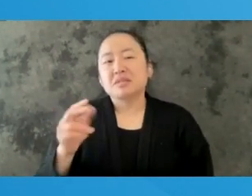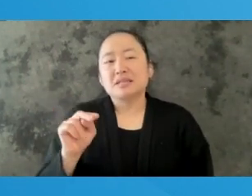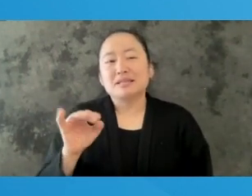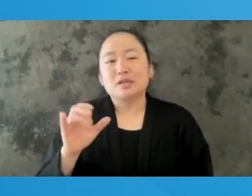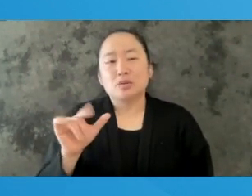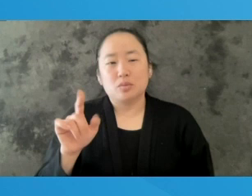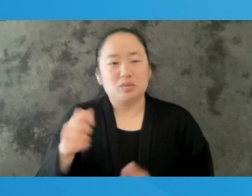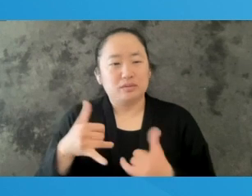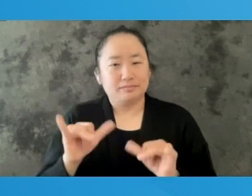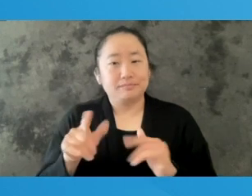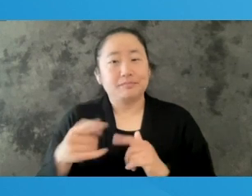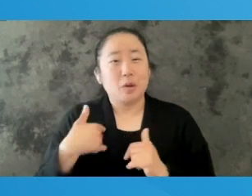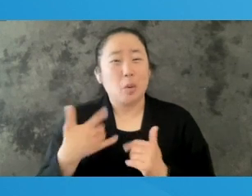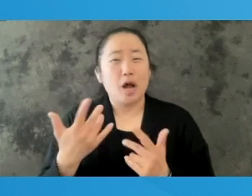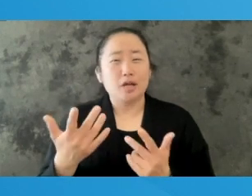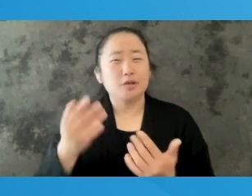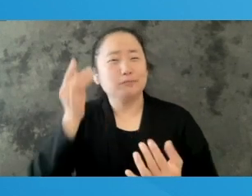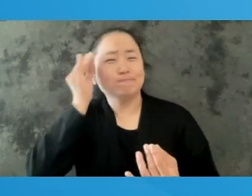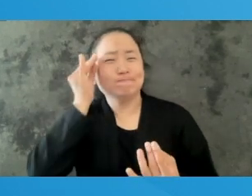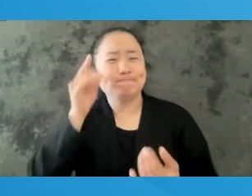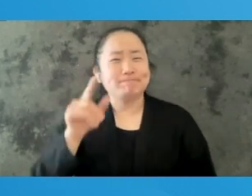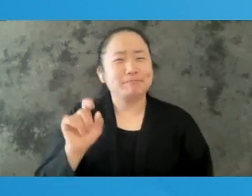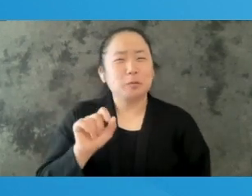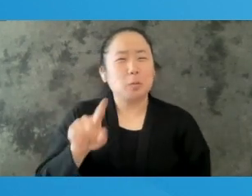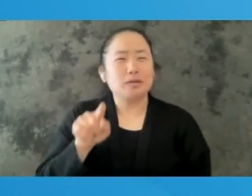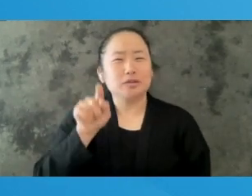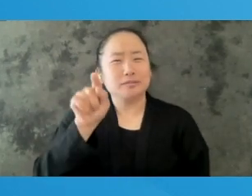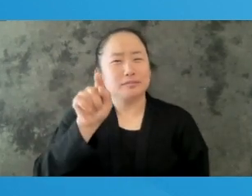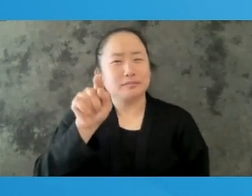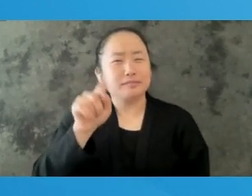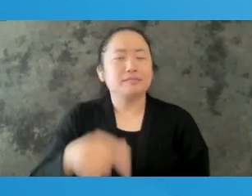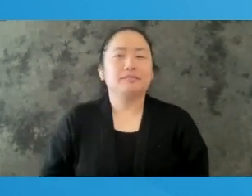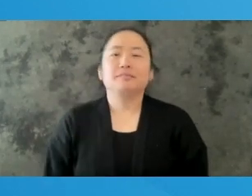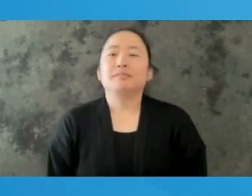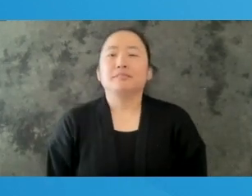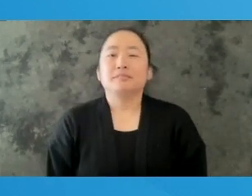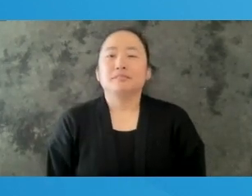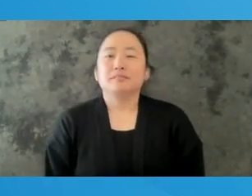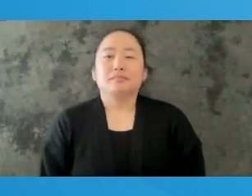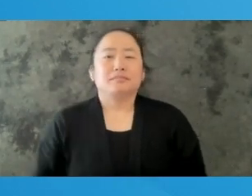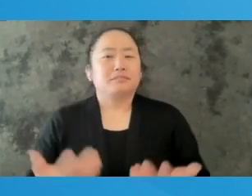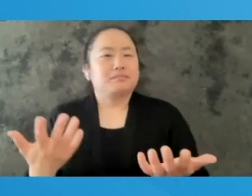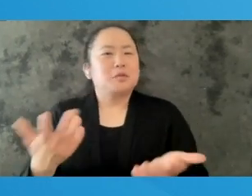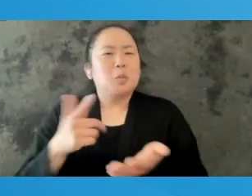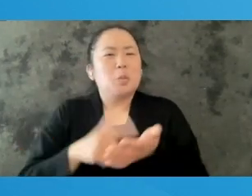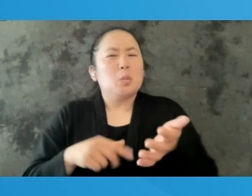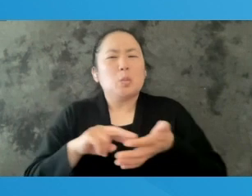I'd like for you to take a few moments to reflect on what it means to you to look through